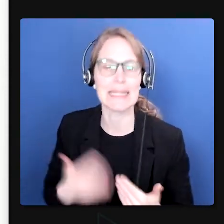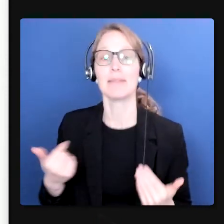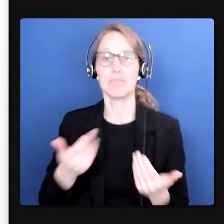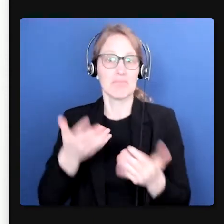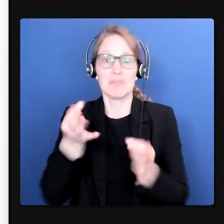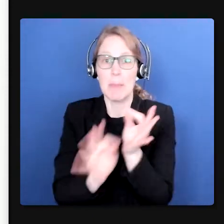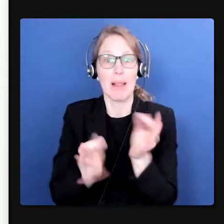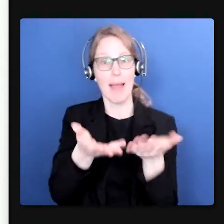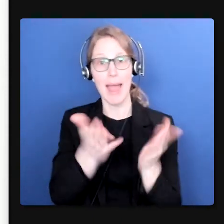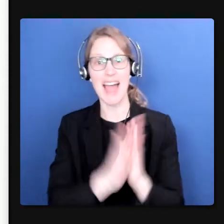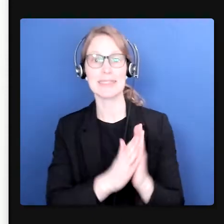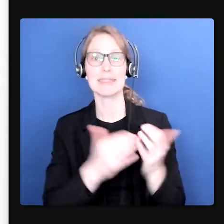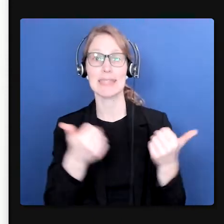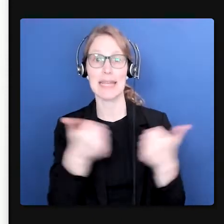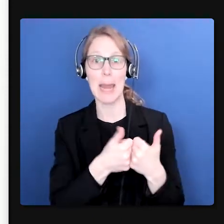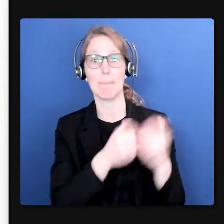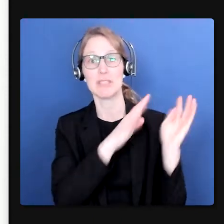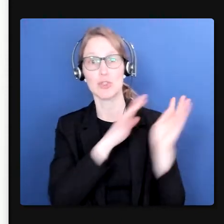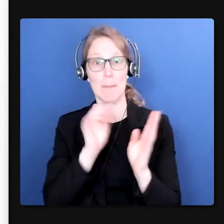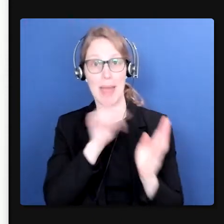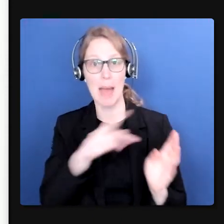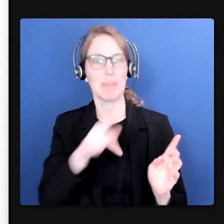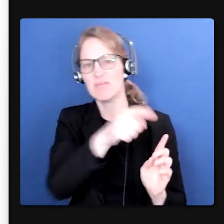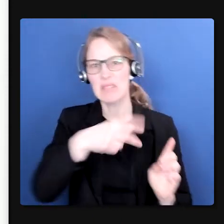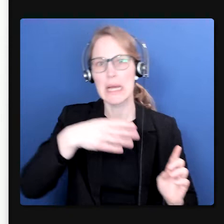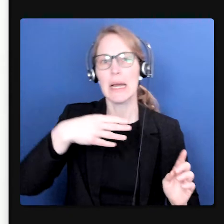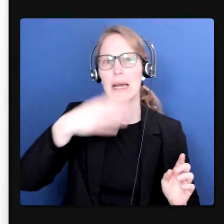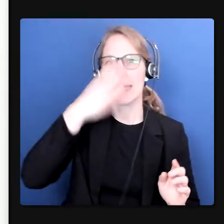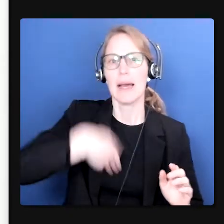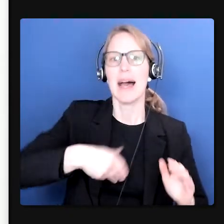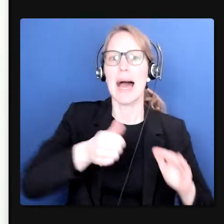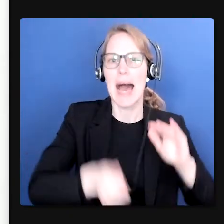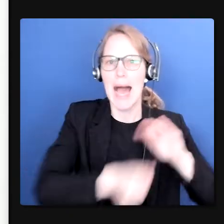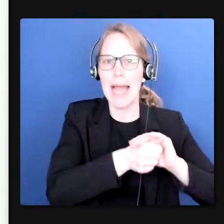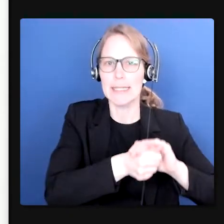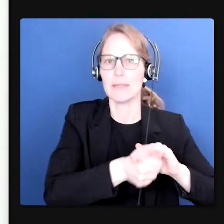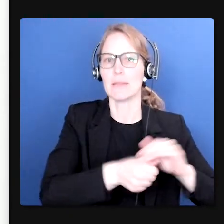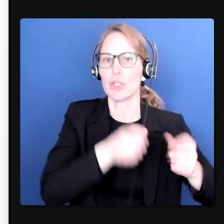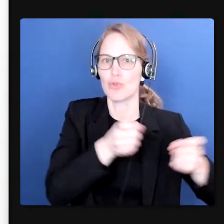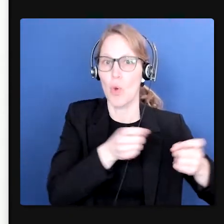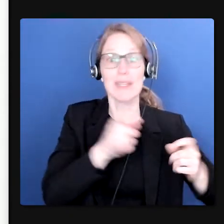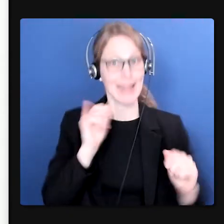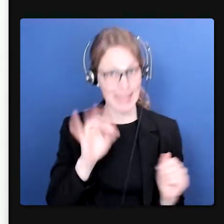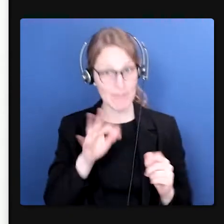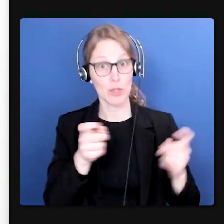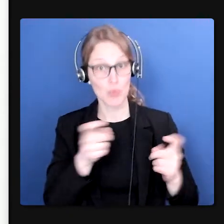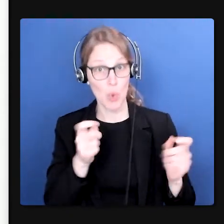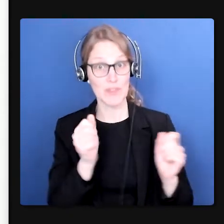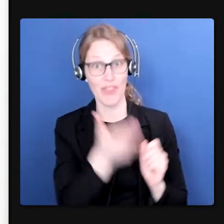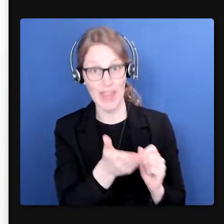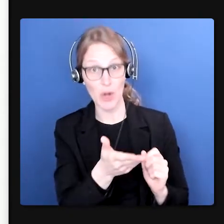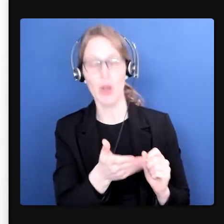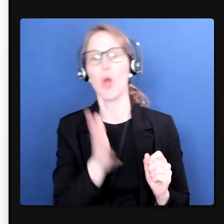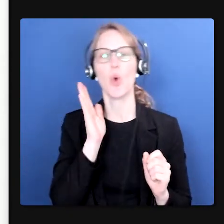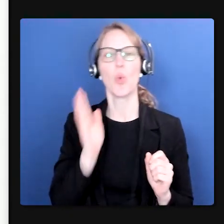You can ask the game streaming app to hide the currently displayed touch controls. And if any controls are currently being displayed,